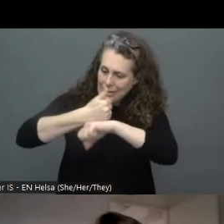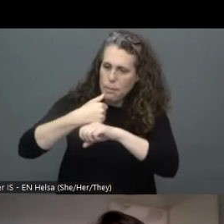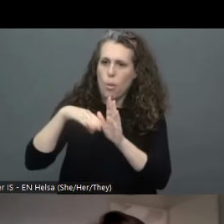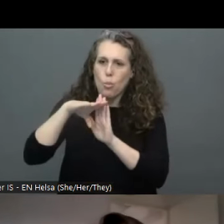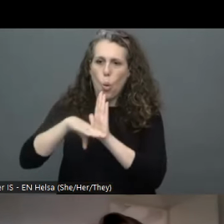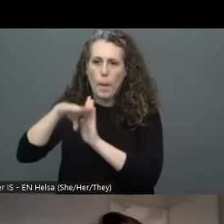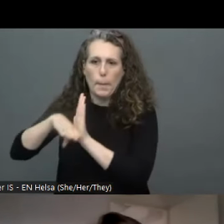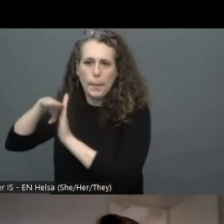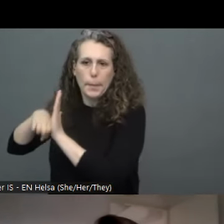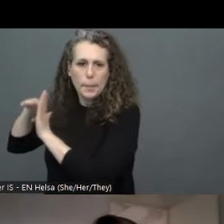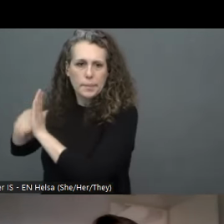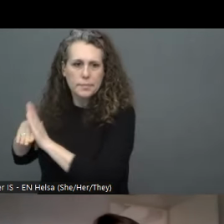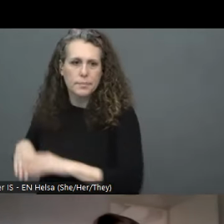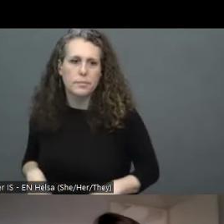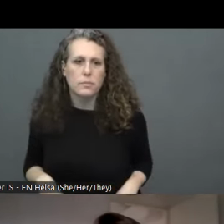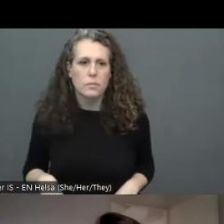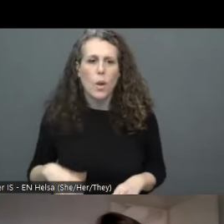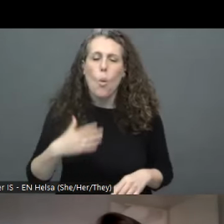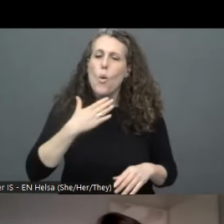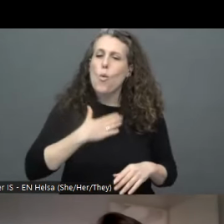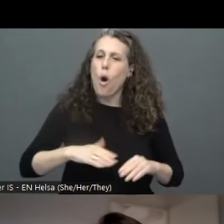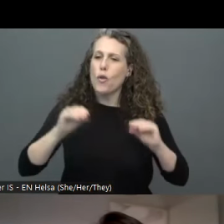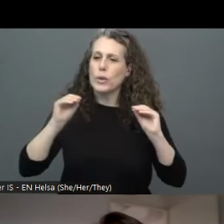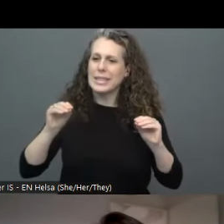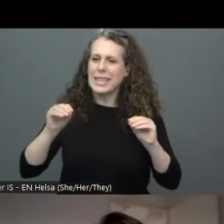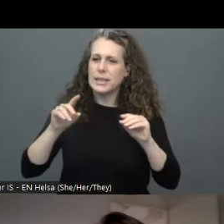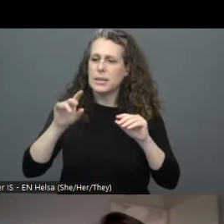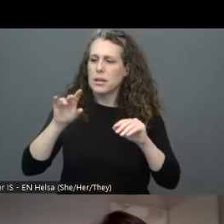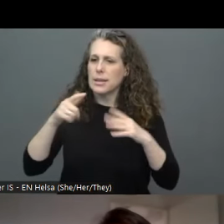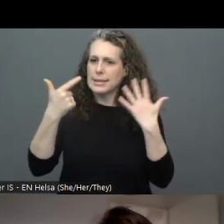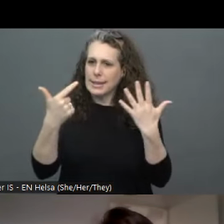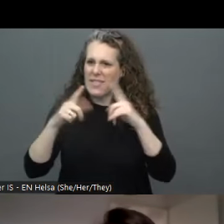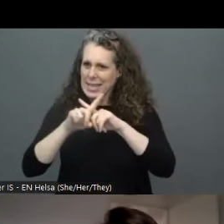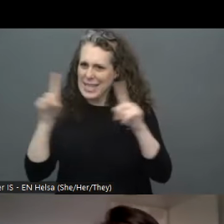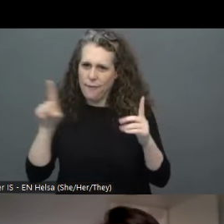We went with a modular approach because we felt it was much easier to adapt by